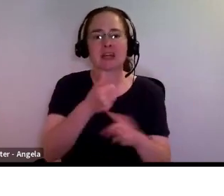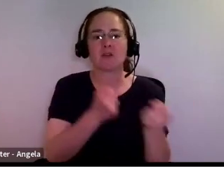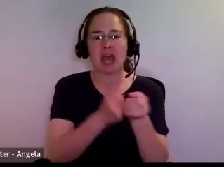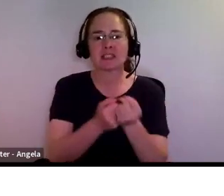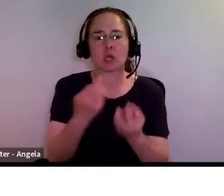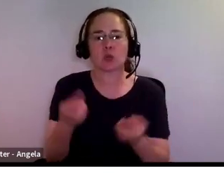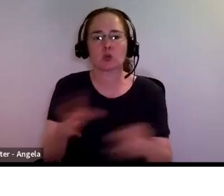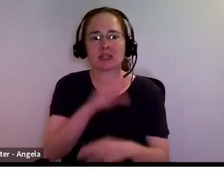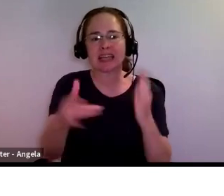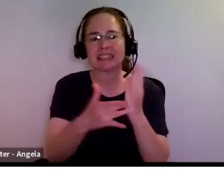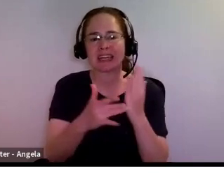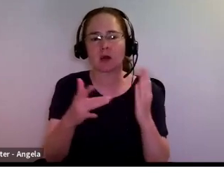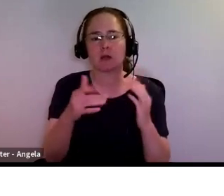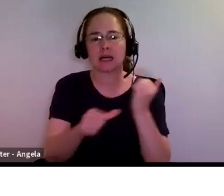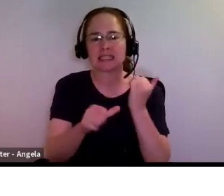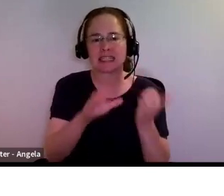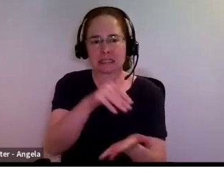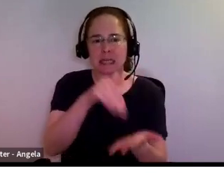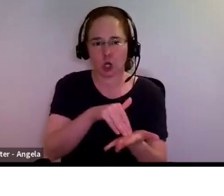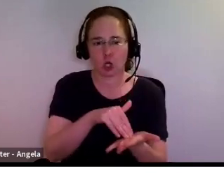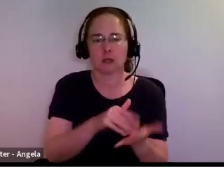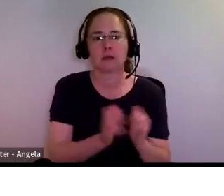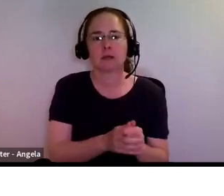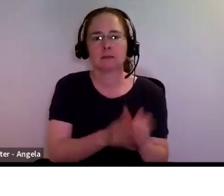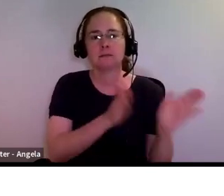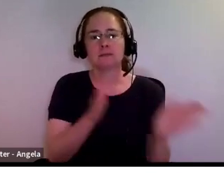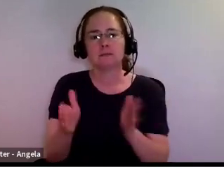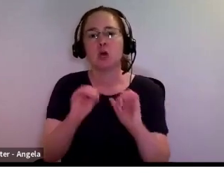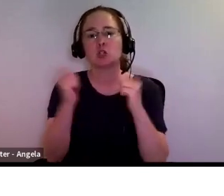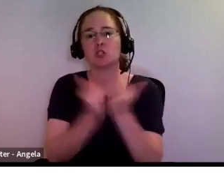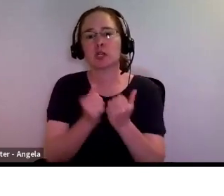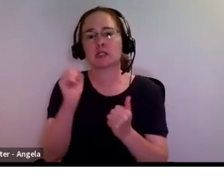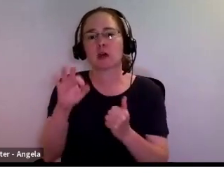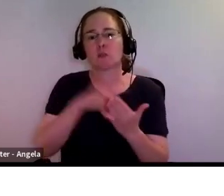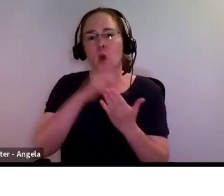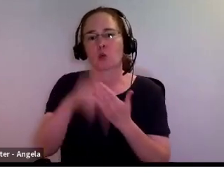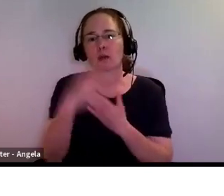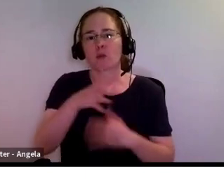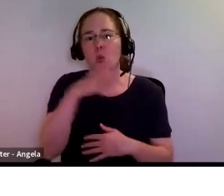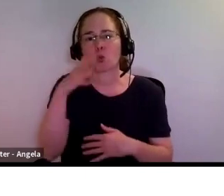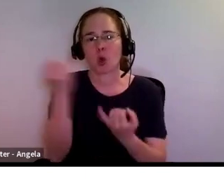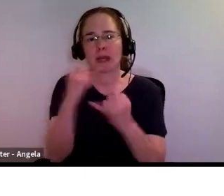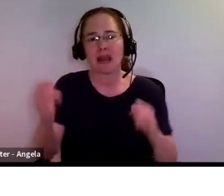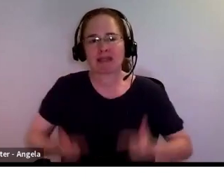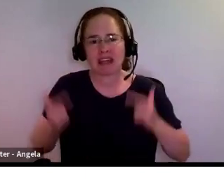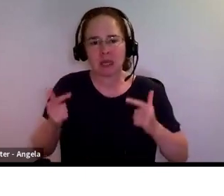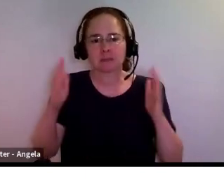resource and Technical Assistance Center, the Association of programs for rural independent Living, the